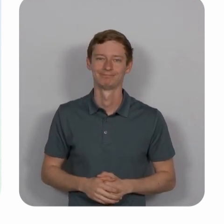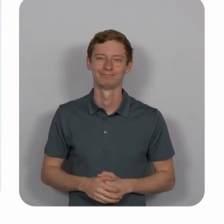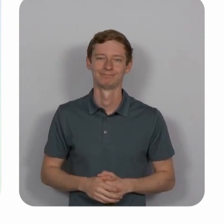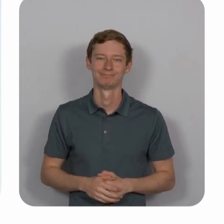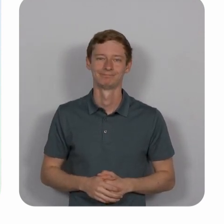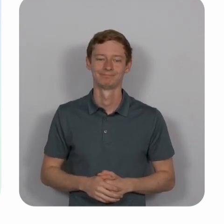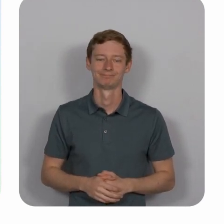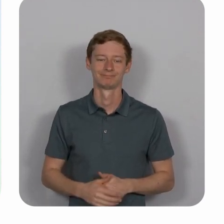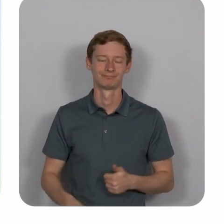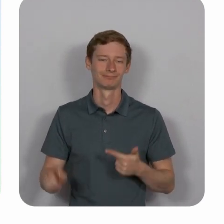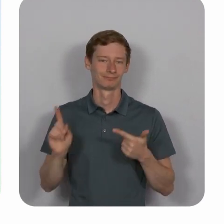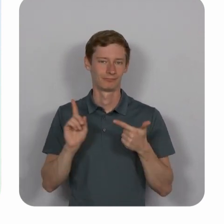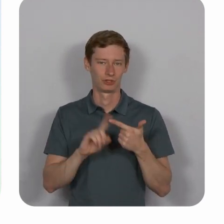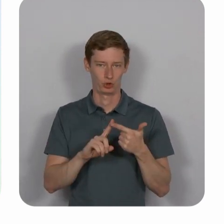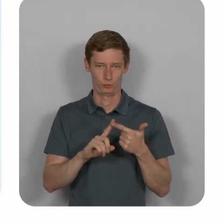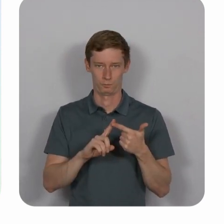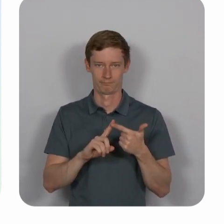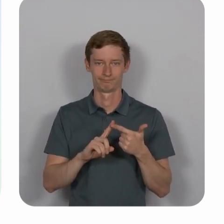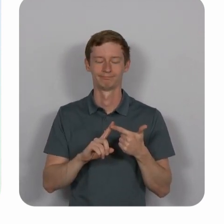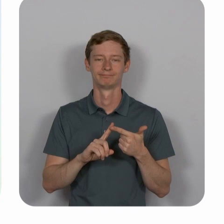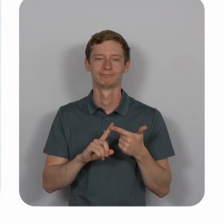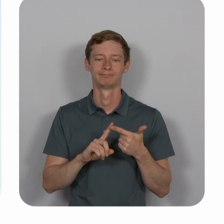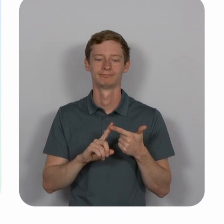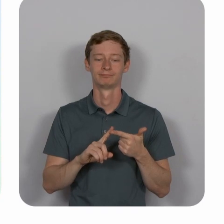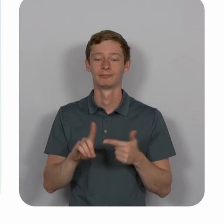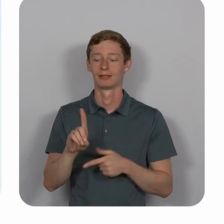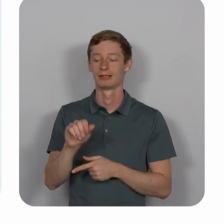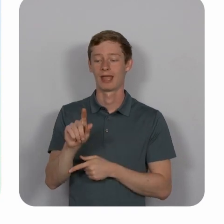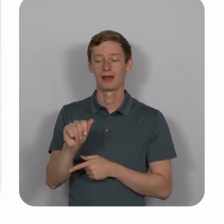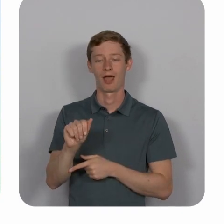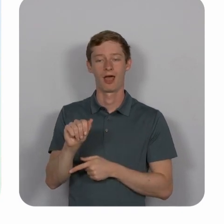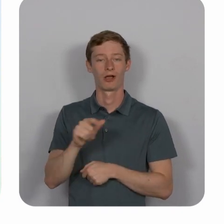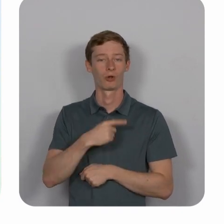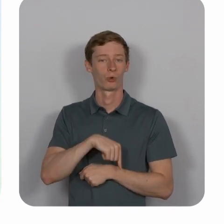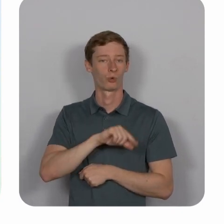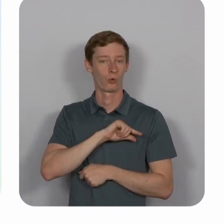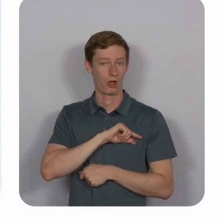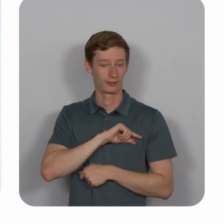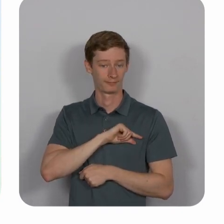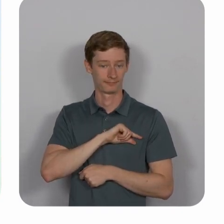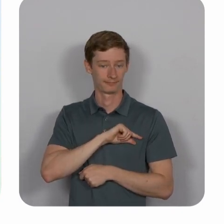Two. Data quality, data cleaning,